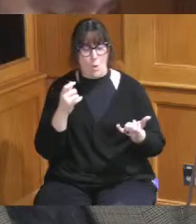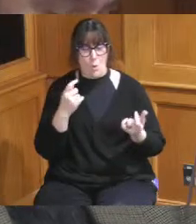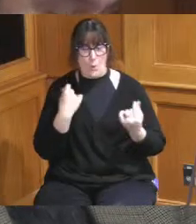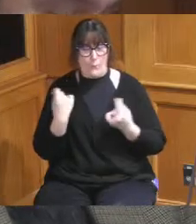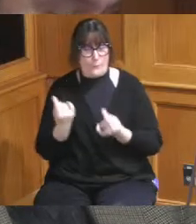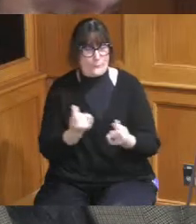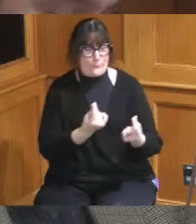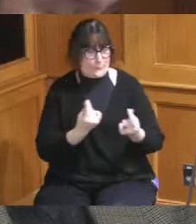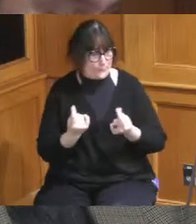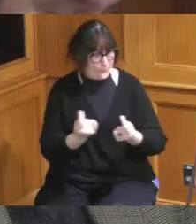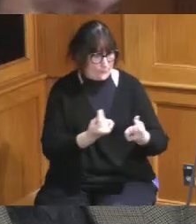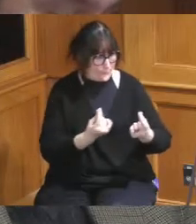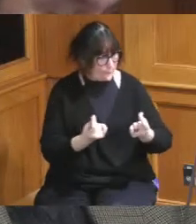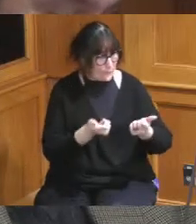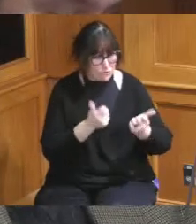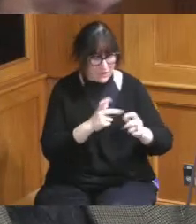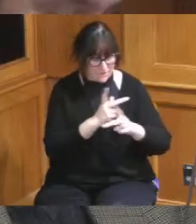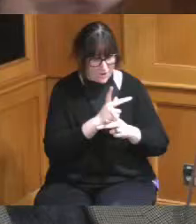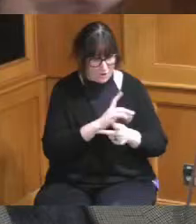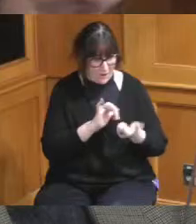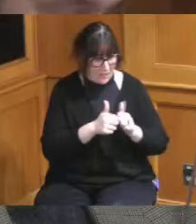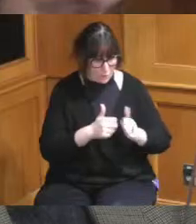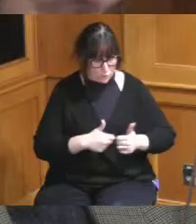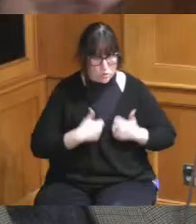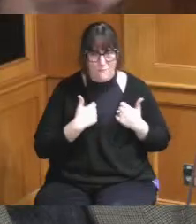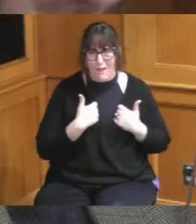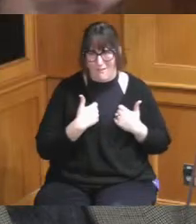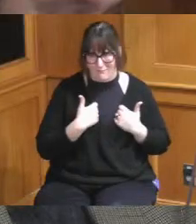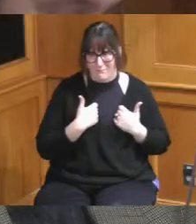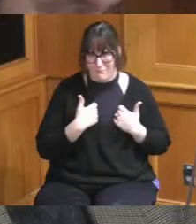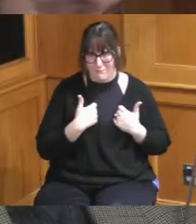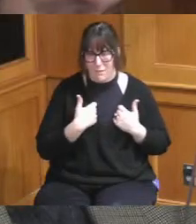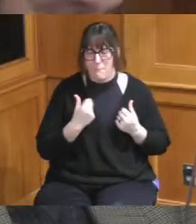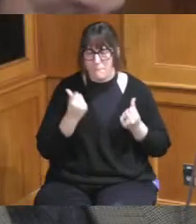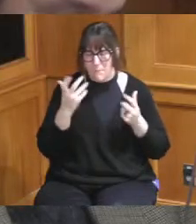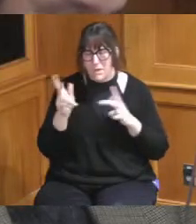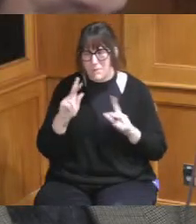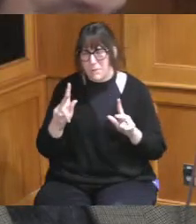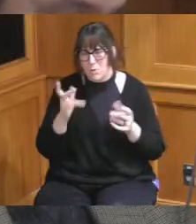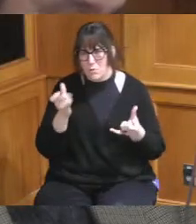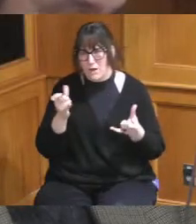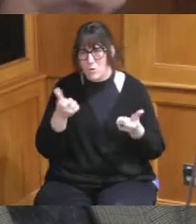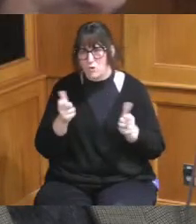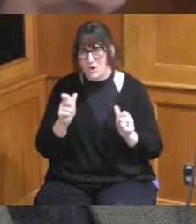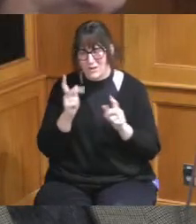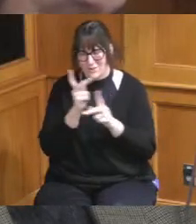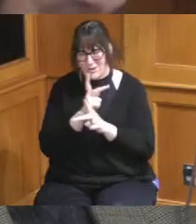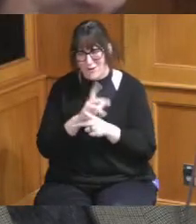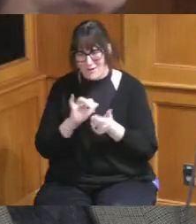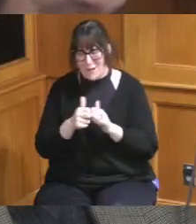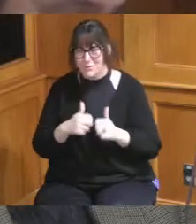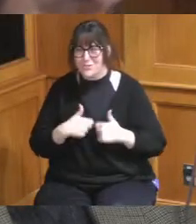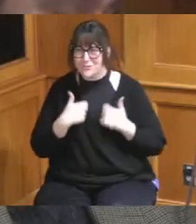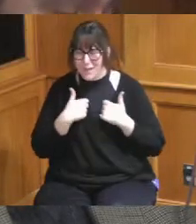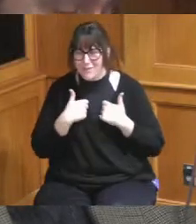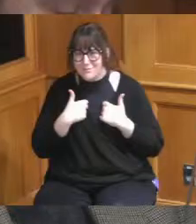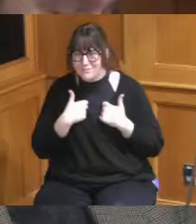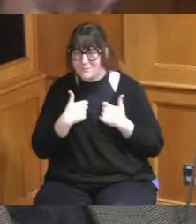to go and how to survive as many others are as well so I wanted to commend you working on that